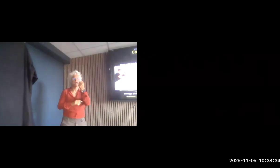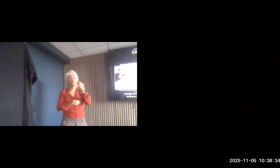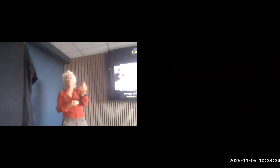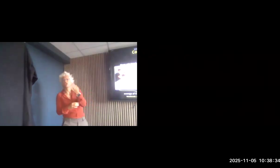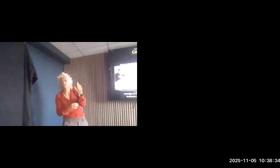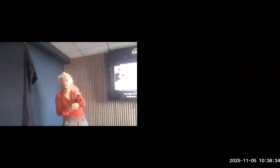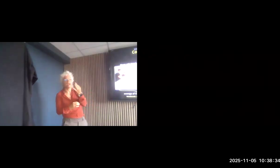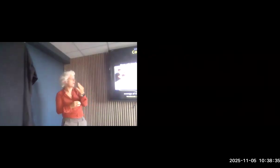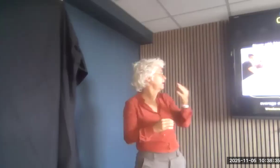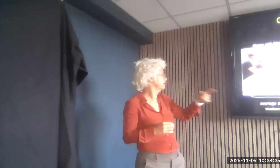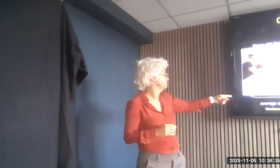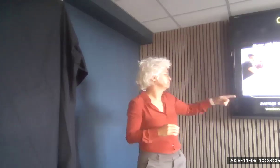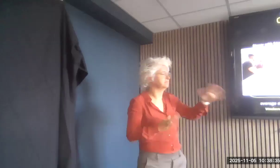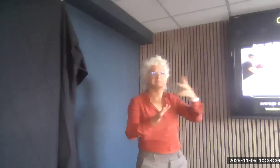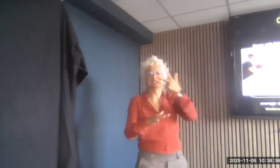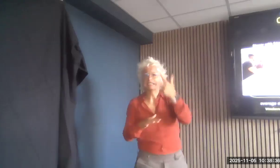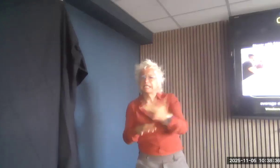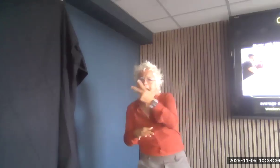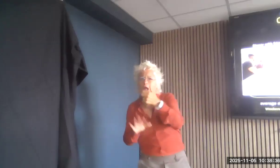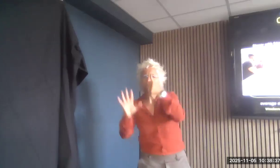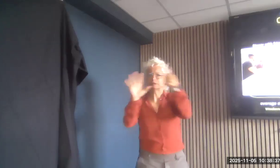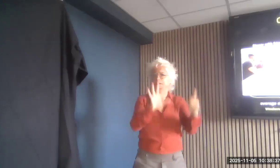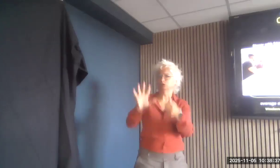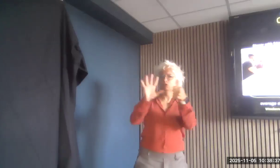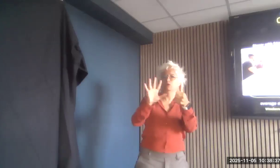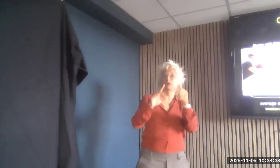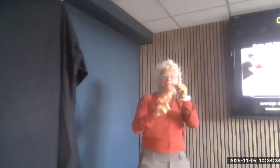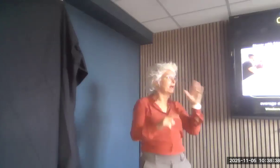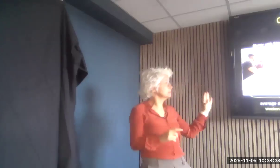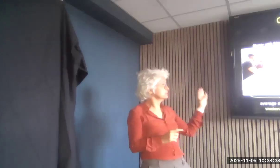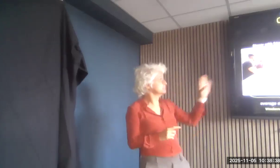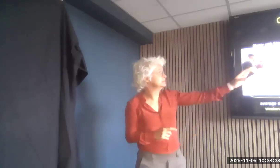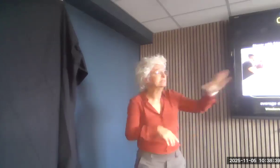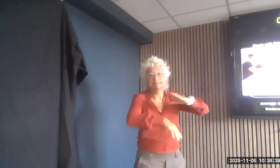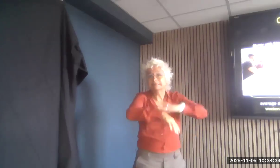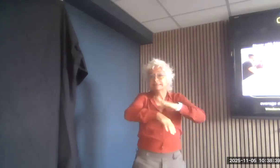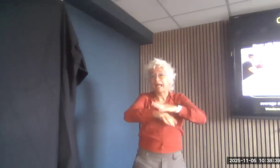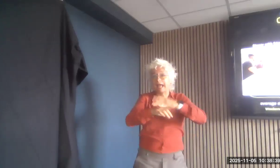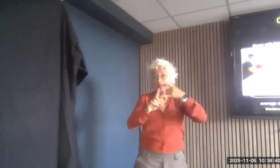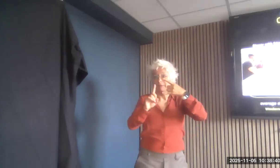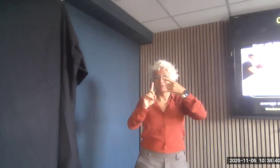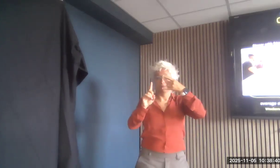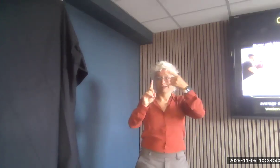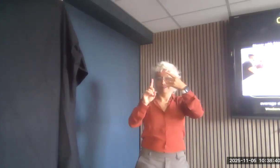And, you know, these individuals only come together on a Friday or Saturday maybe for 3 to 6 hours.